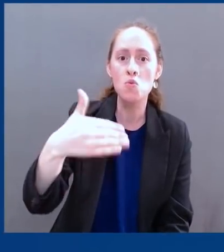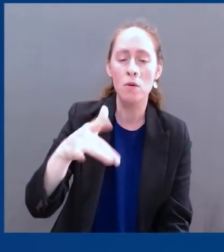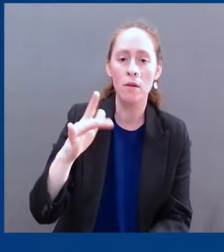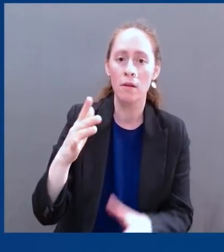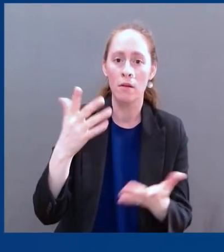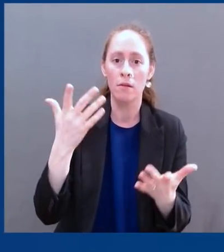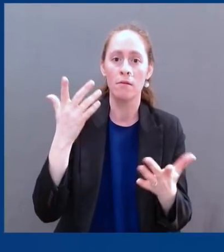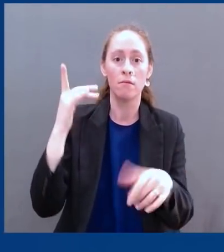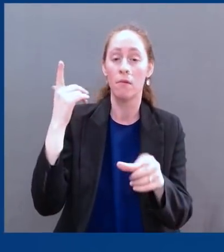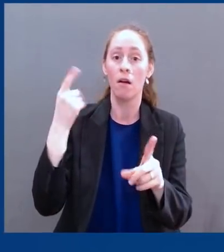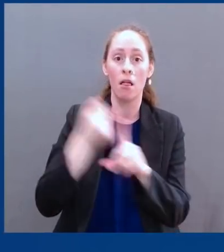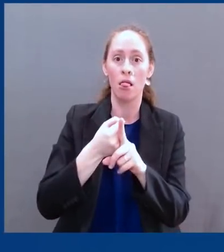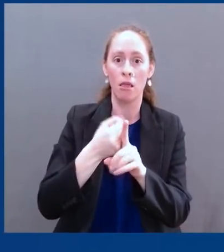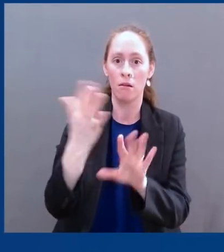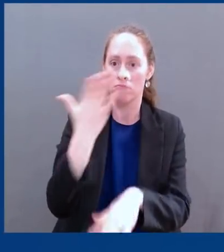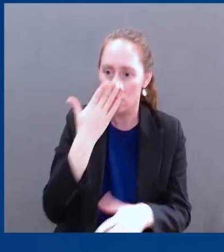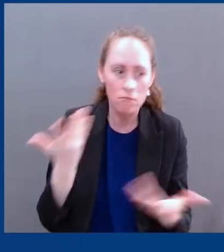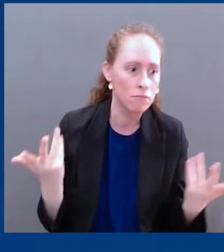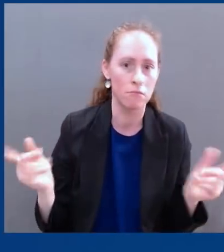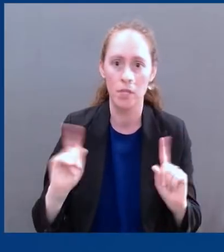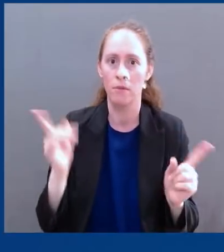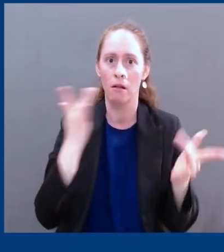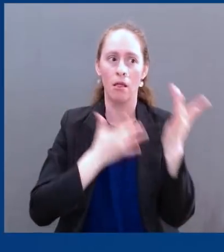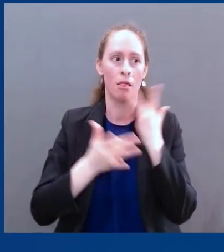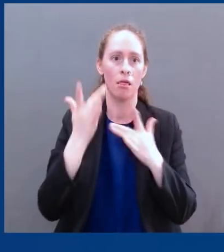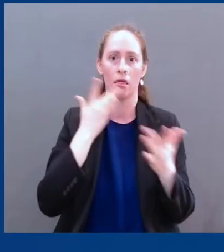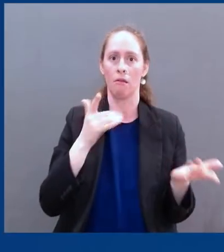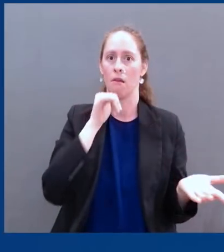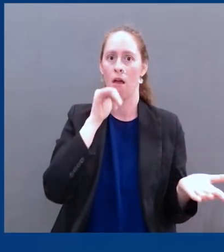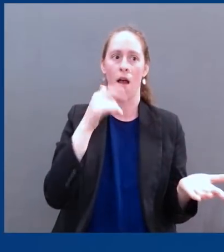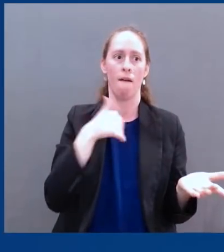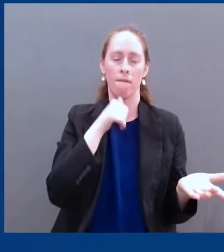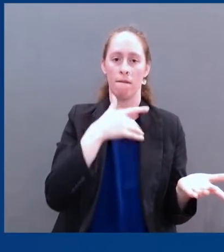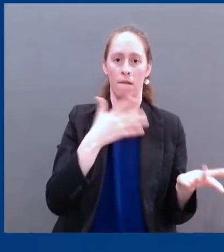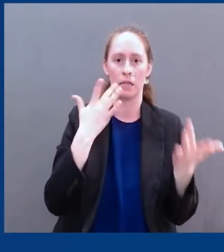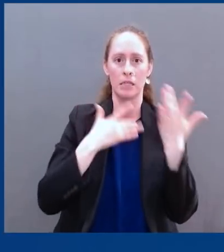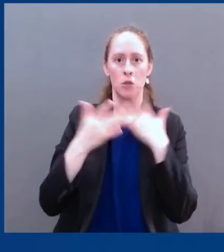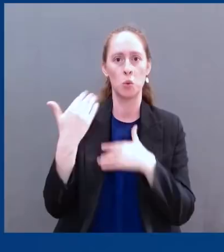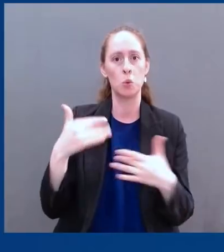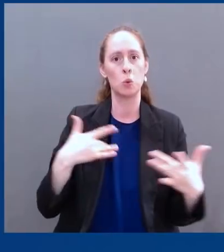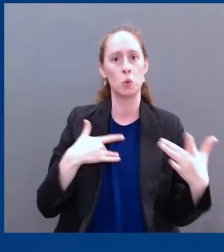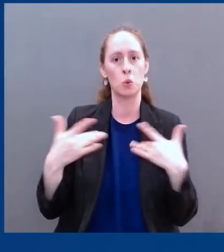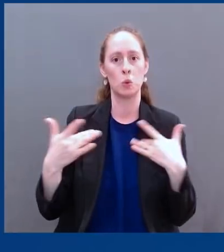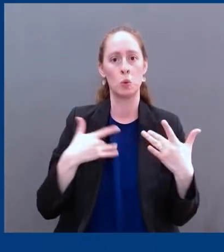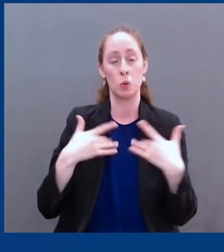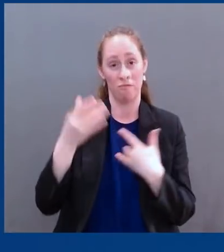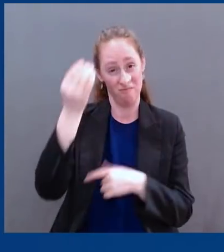And the bottom line is just, you know, crystal clear here: The virus is not waiting for Congress to act.